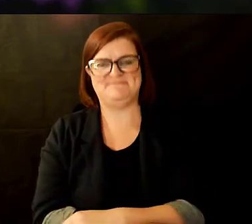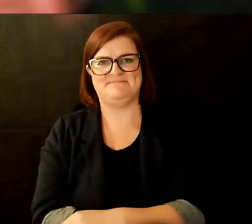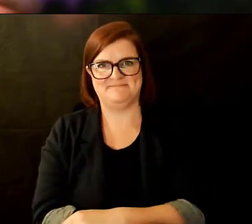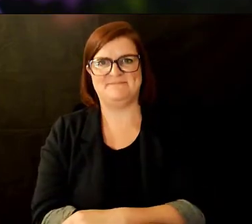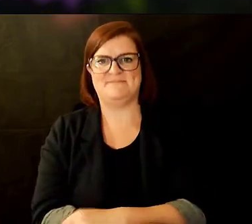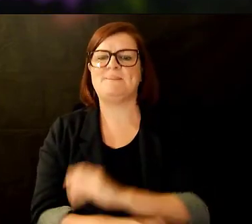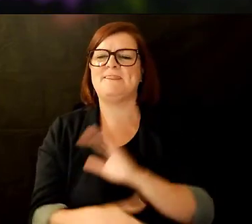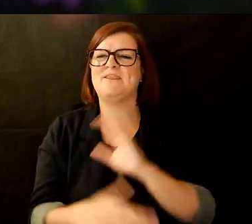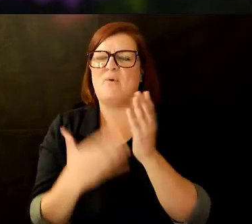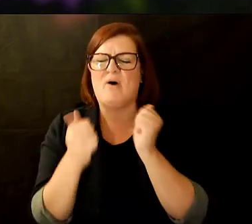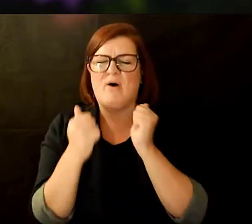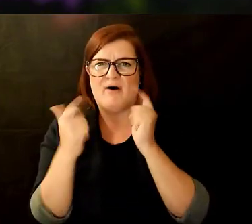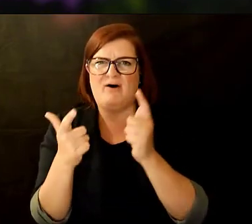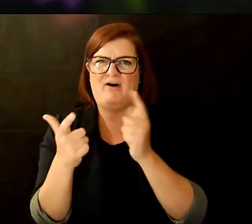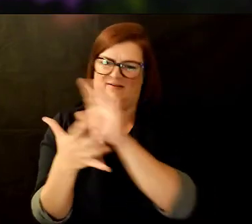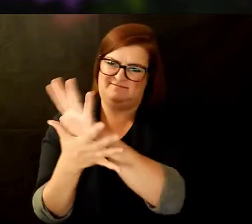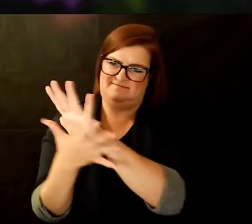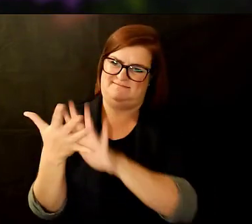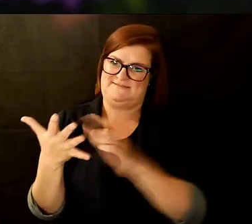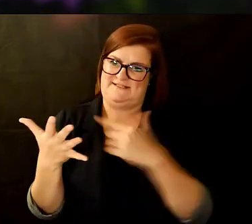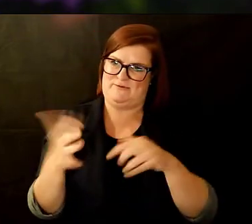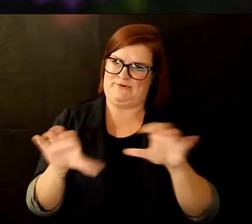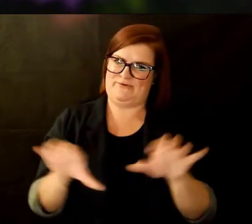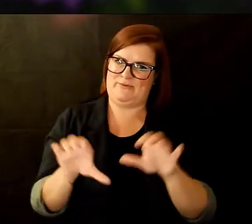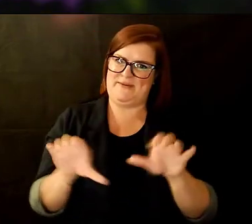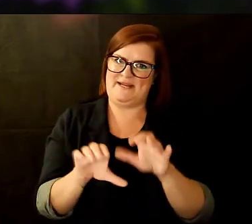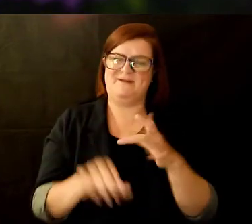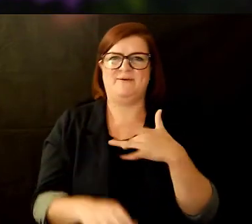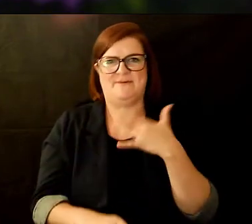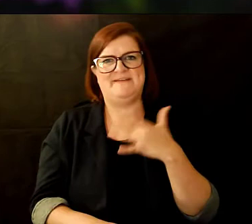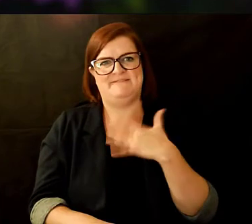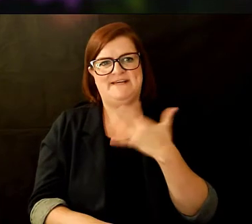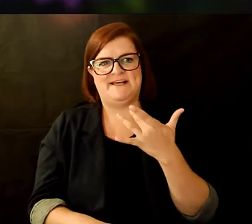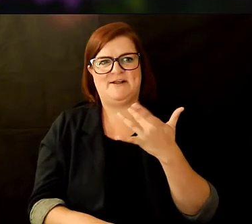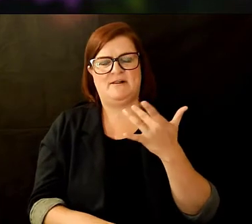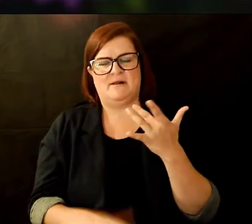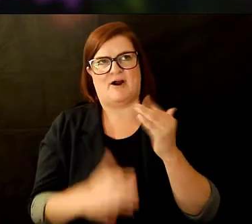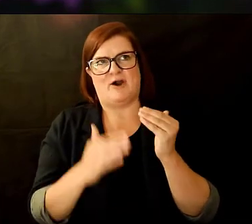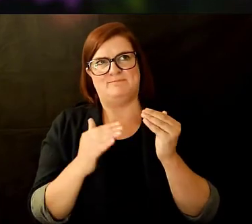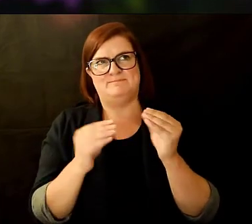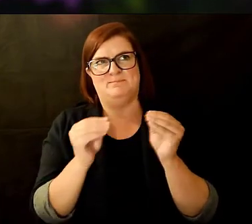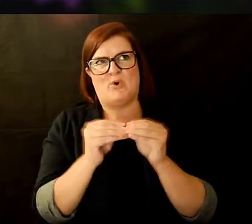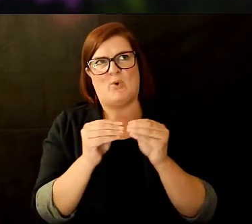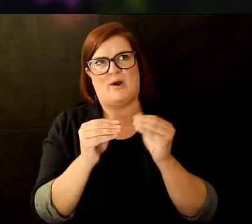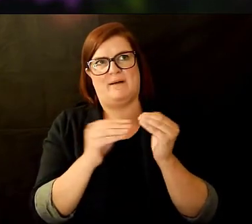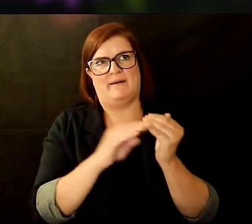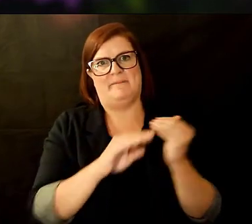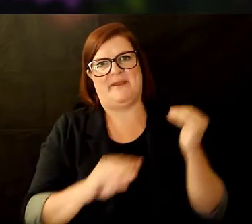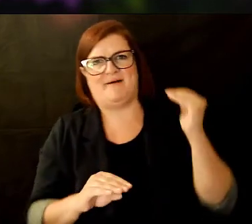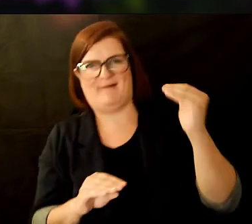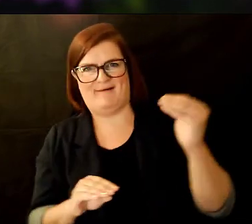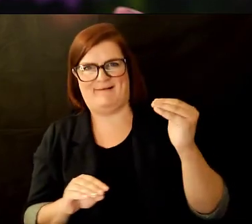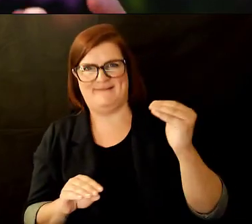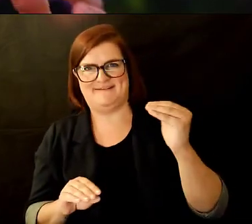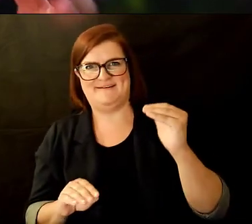So all these things that we're doing, we think, are a bit beyond what people typically think of when they think of a mental health center.